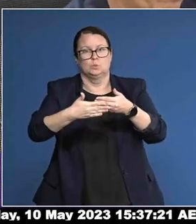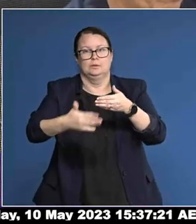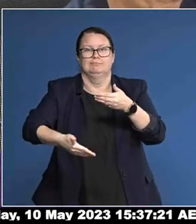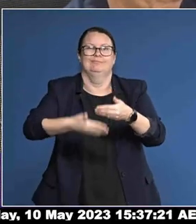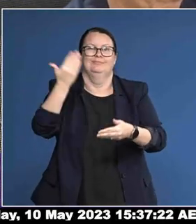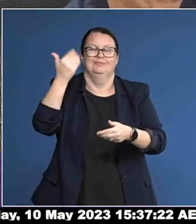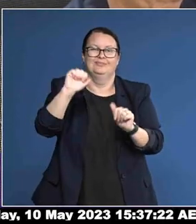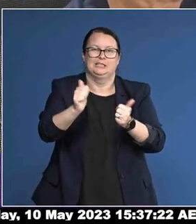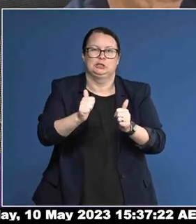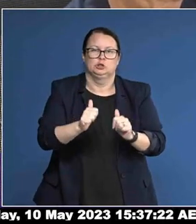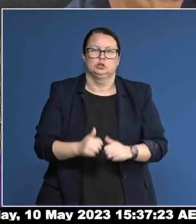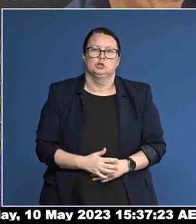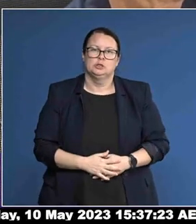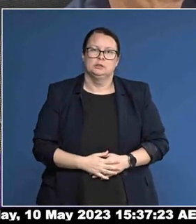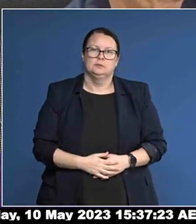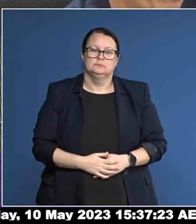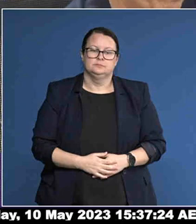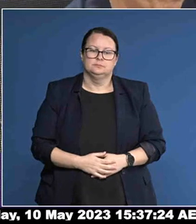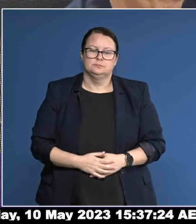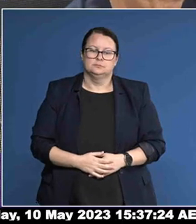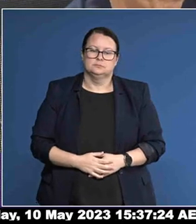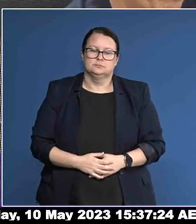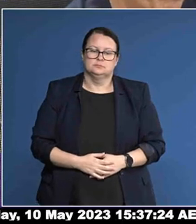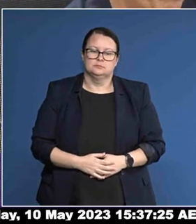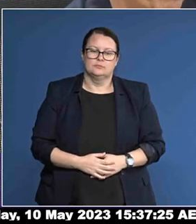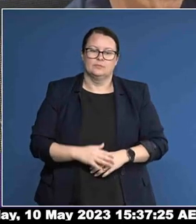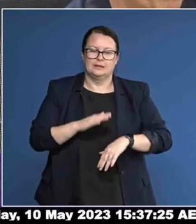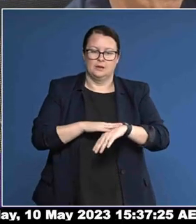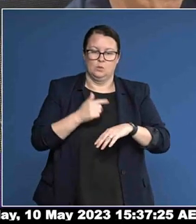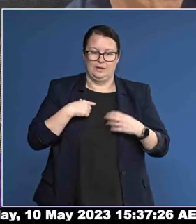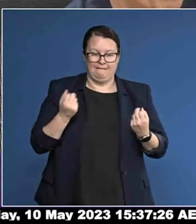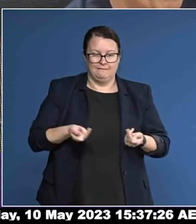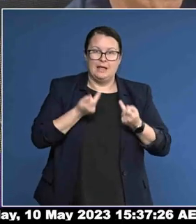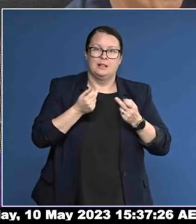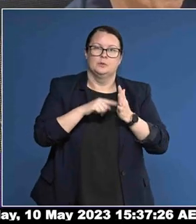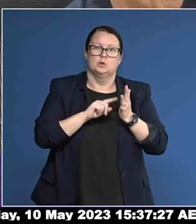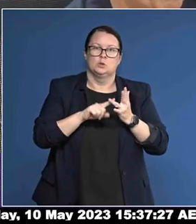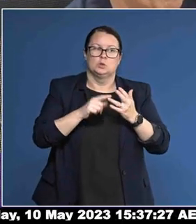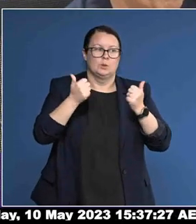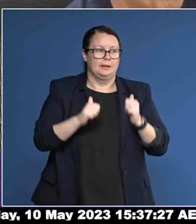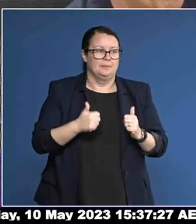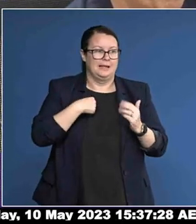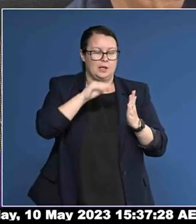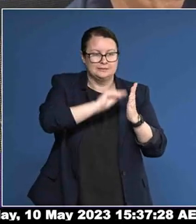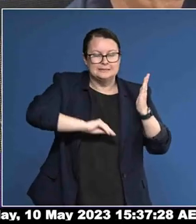timeframes in which we have available to complete submissions, consider submissions in